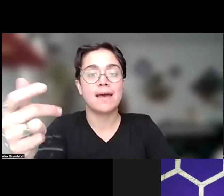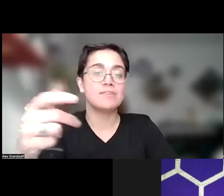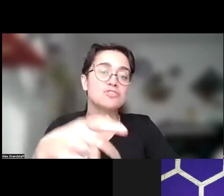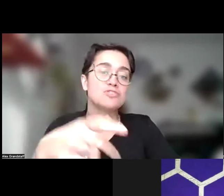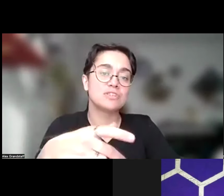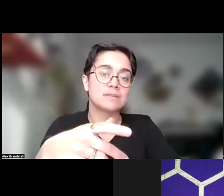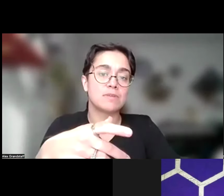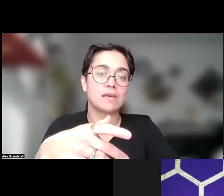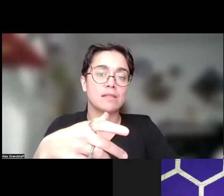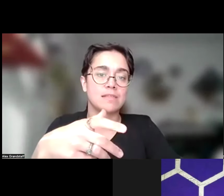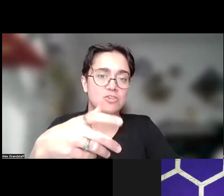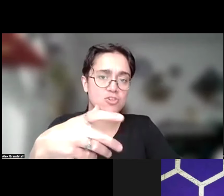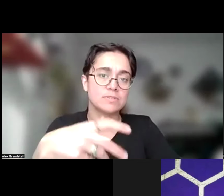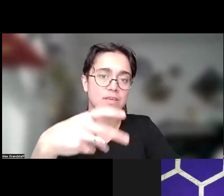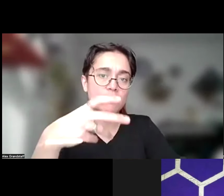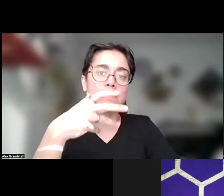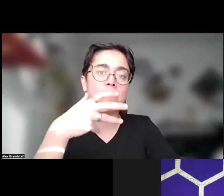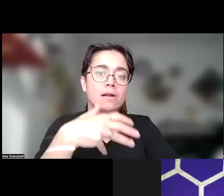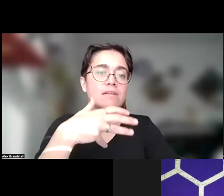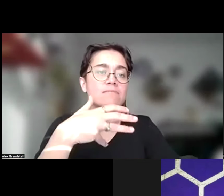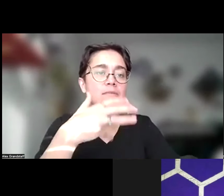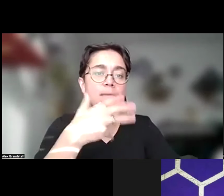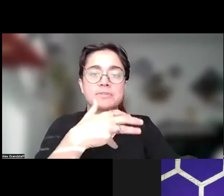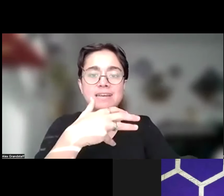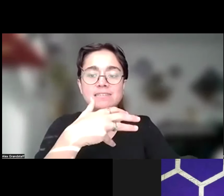on your behalf.